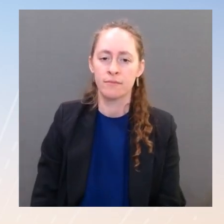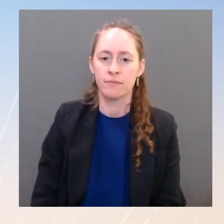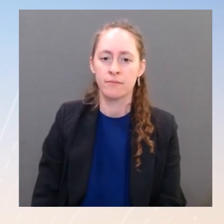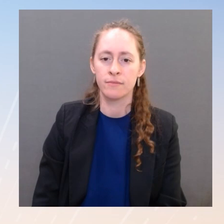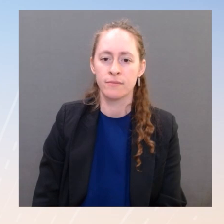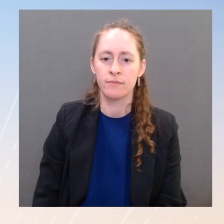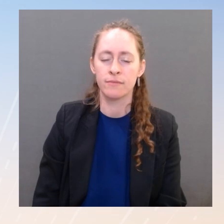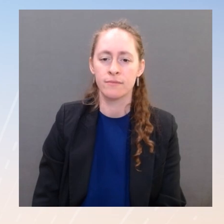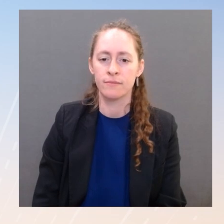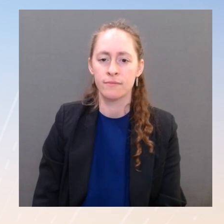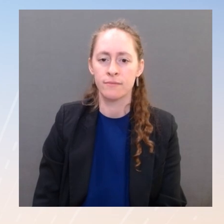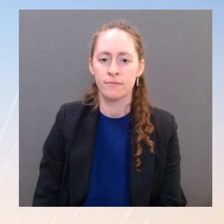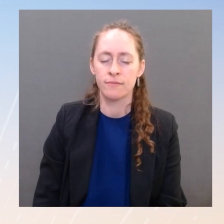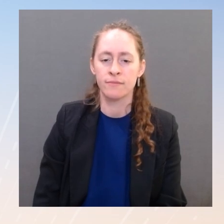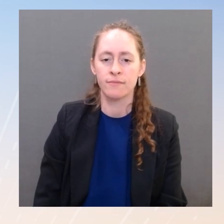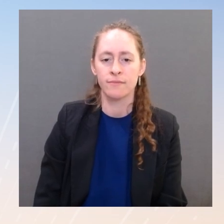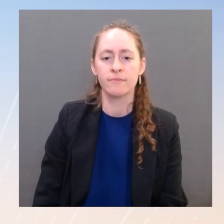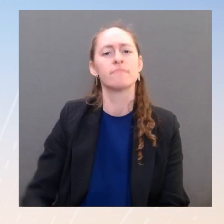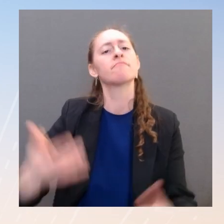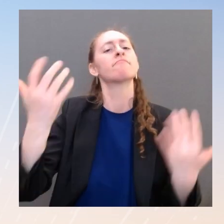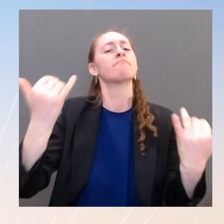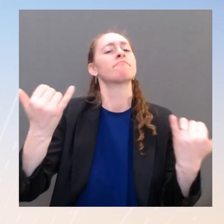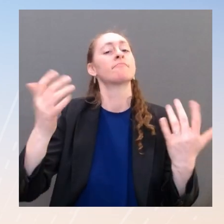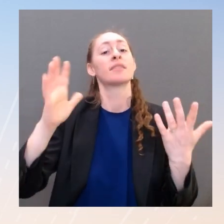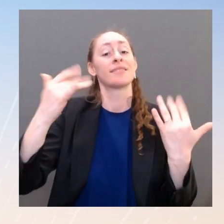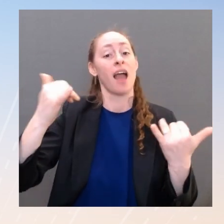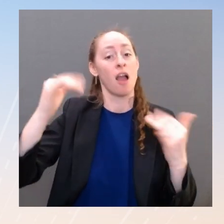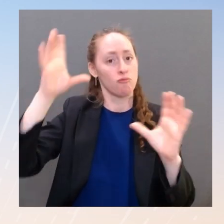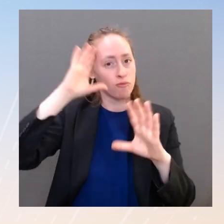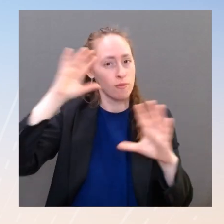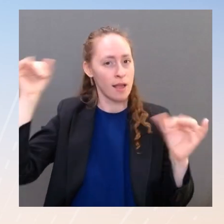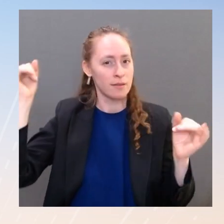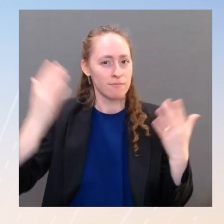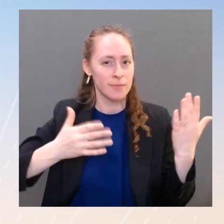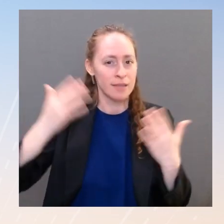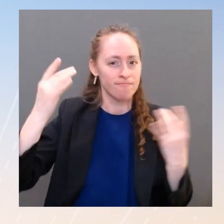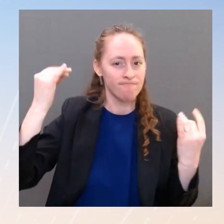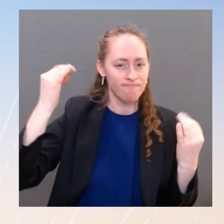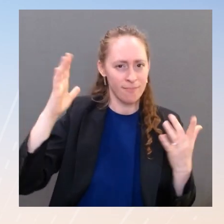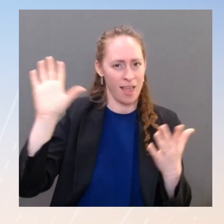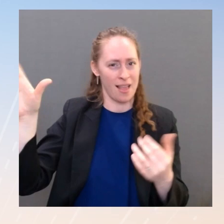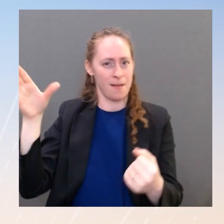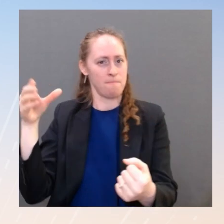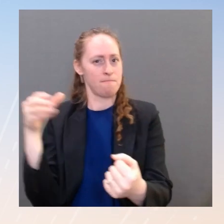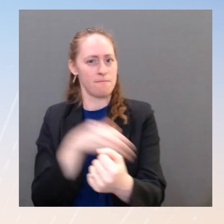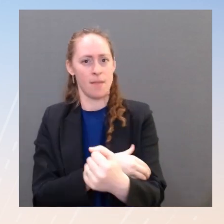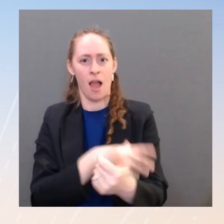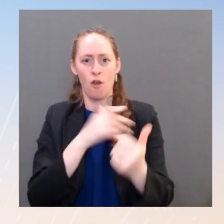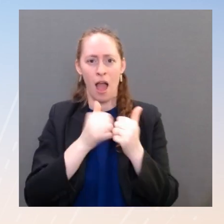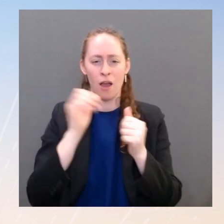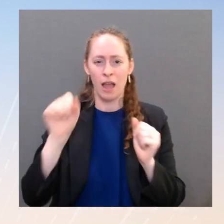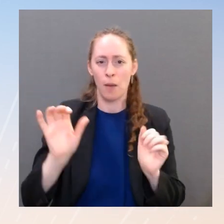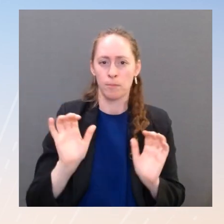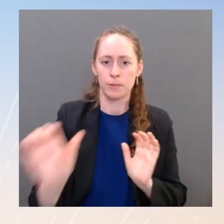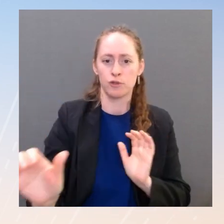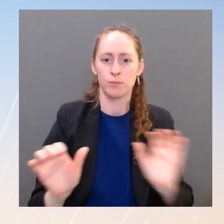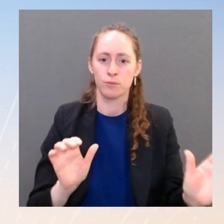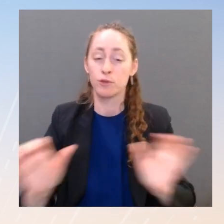on several high-profile issues like police reform, student loans. And several groups of lawmakers have said that, you know, they want their own --